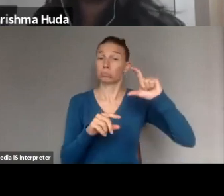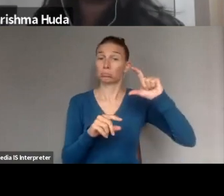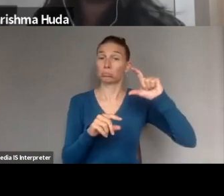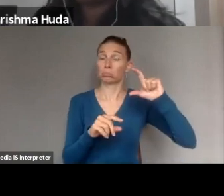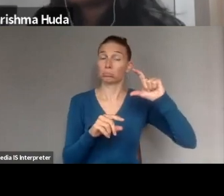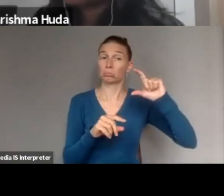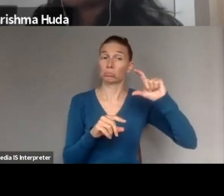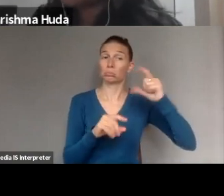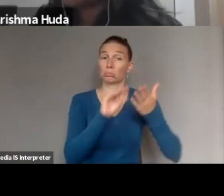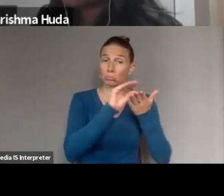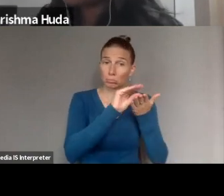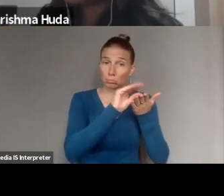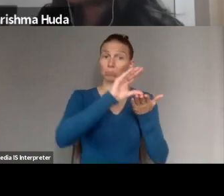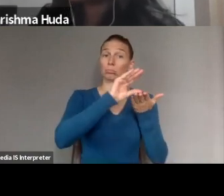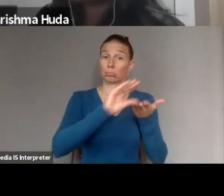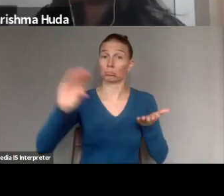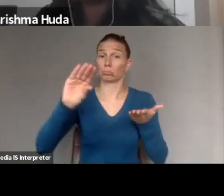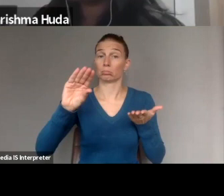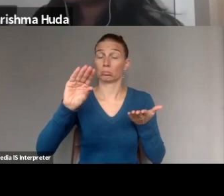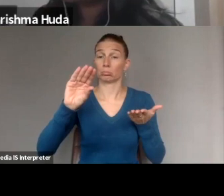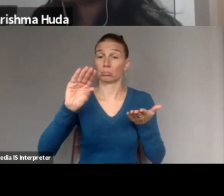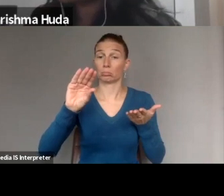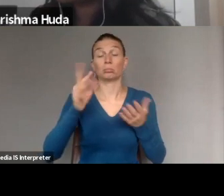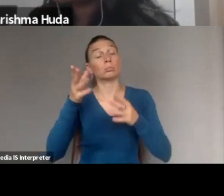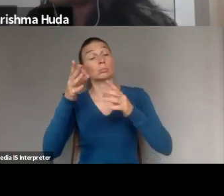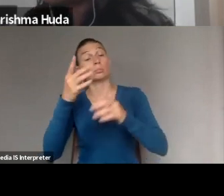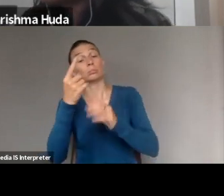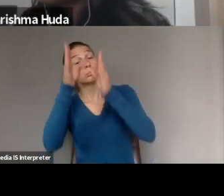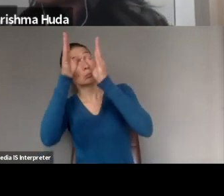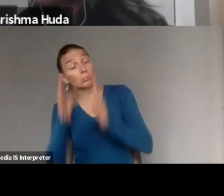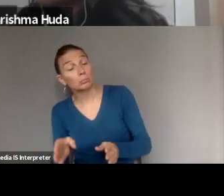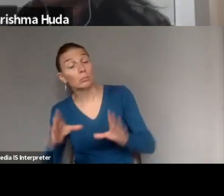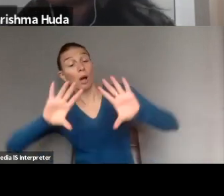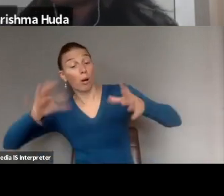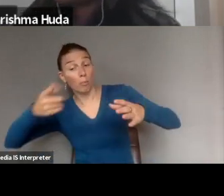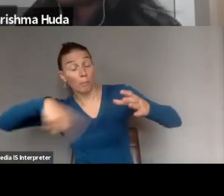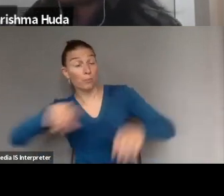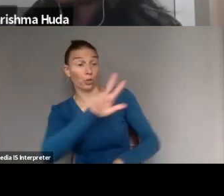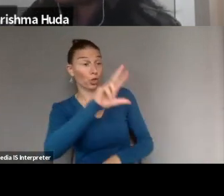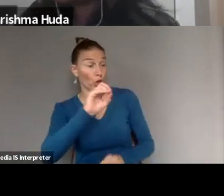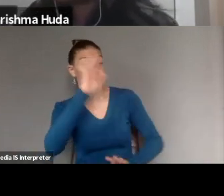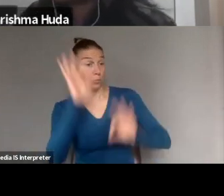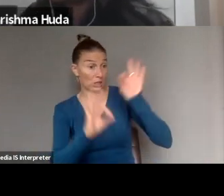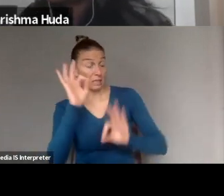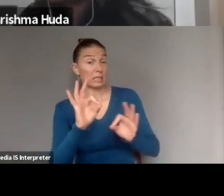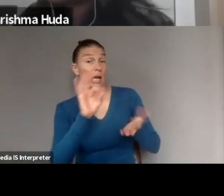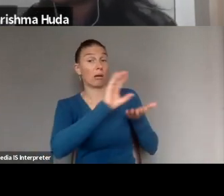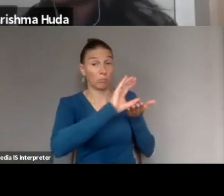and now covers up to 30% of the population. So we see that the government of Indonesia